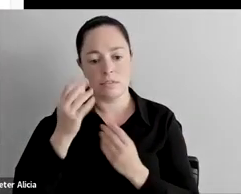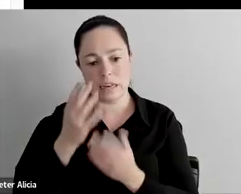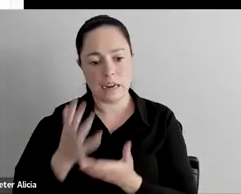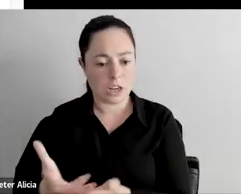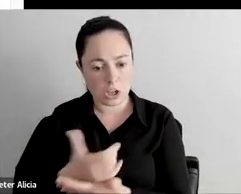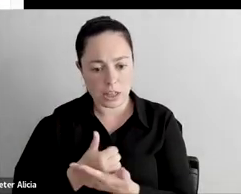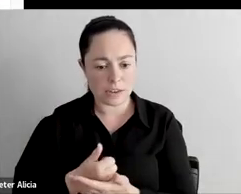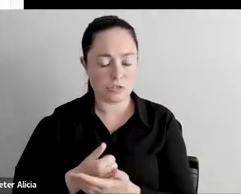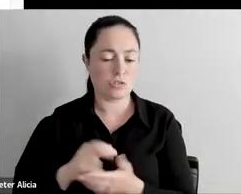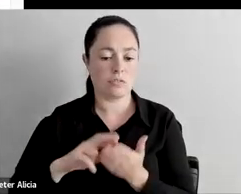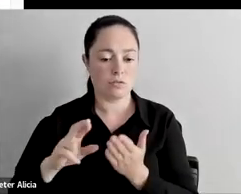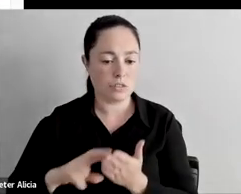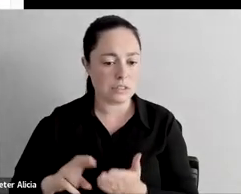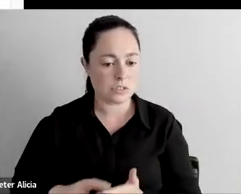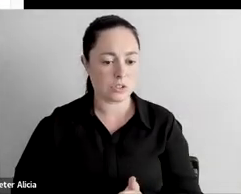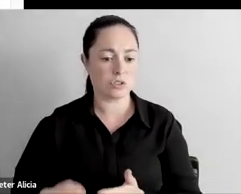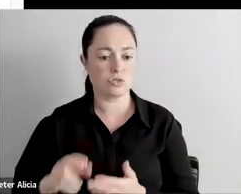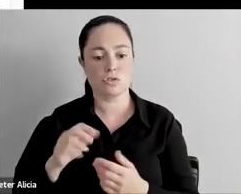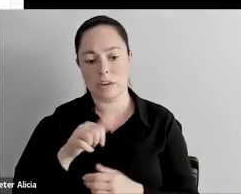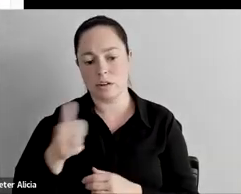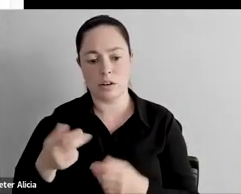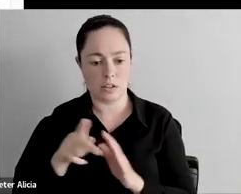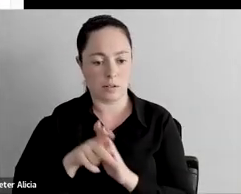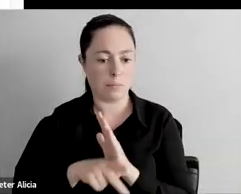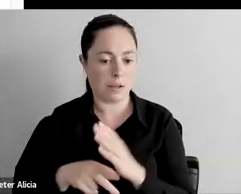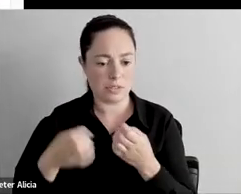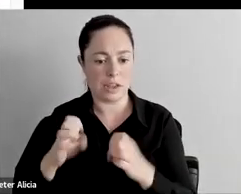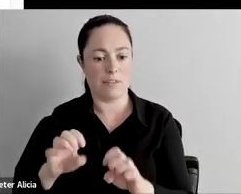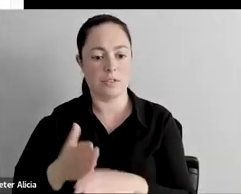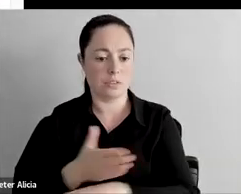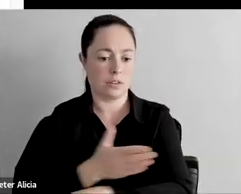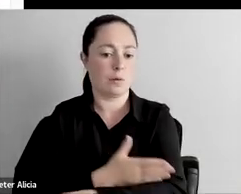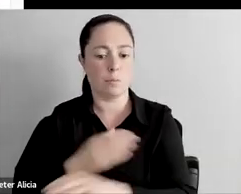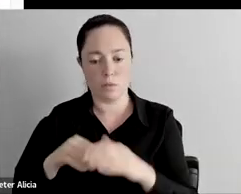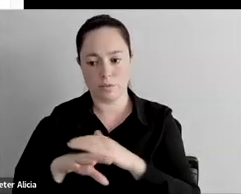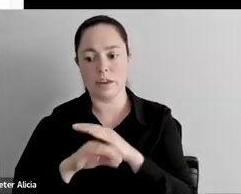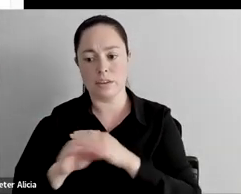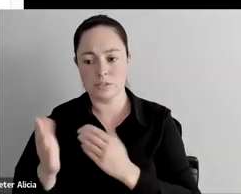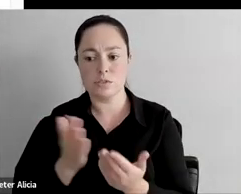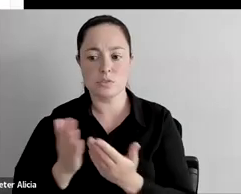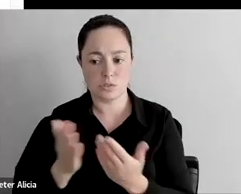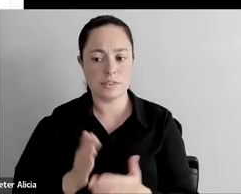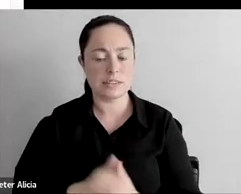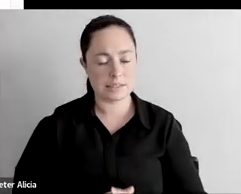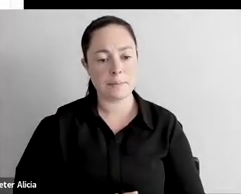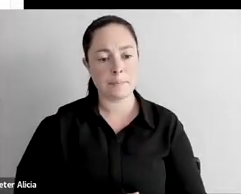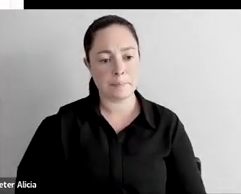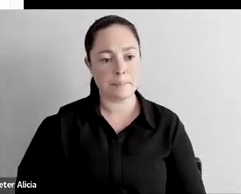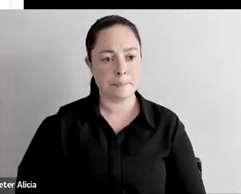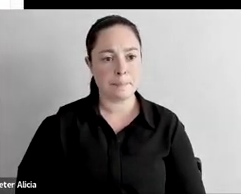efforts to improve access to services. um and so but let's